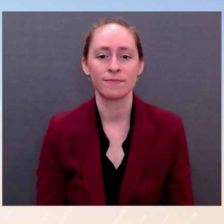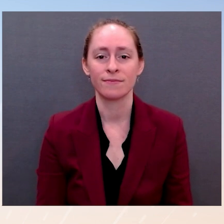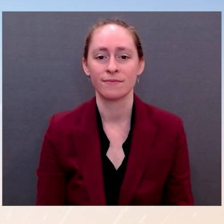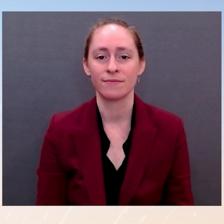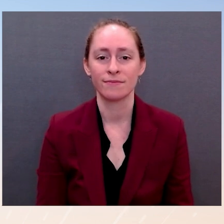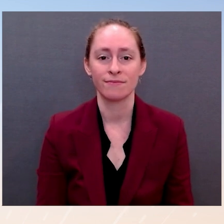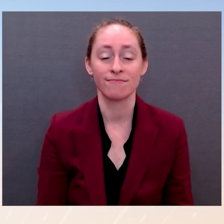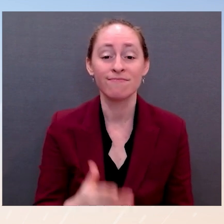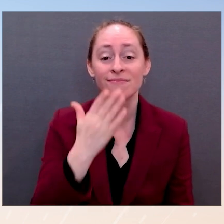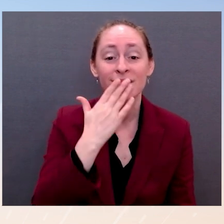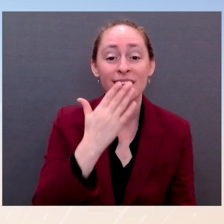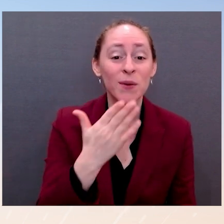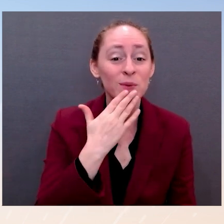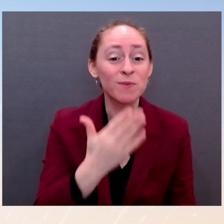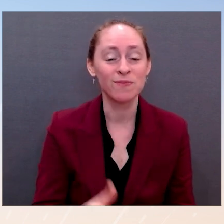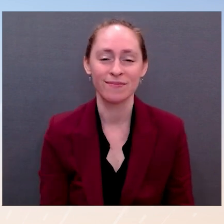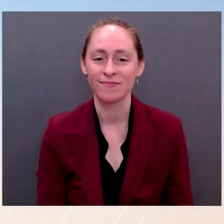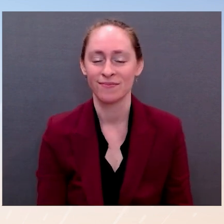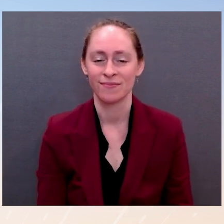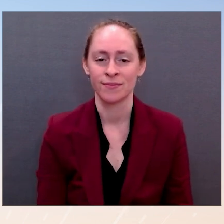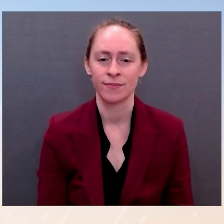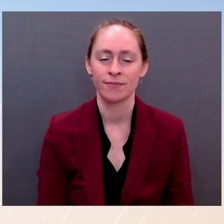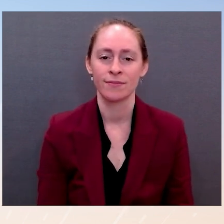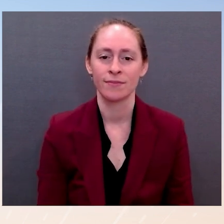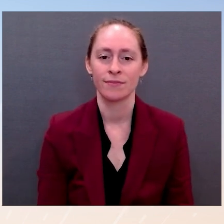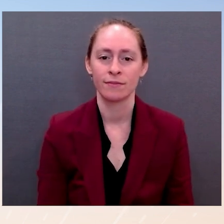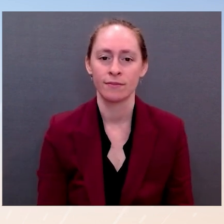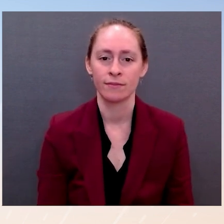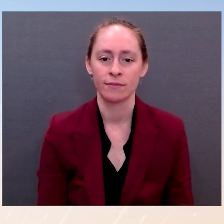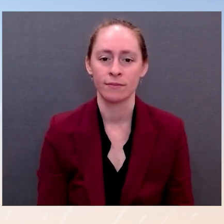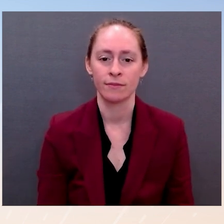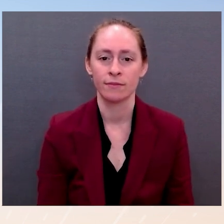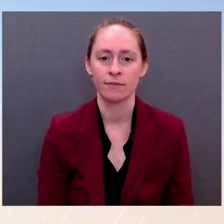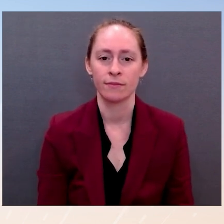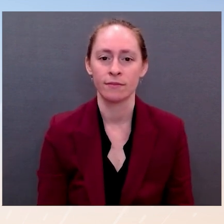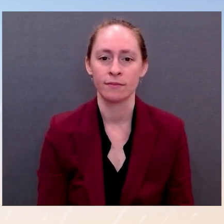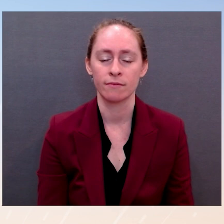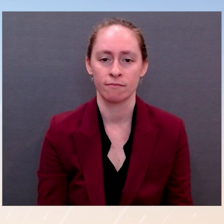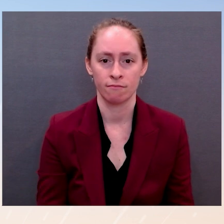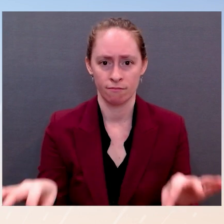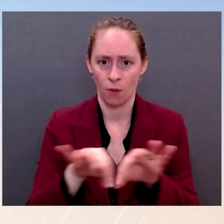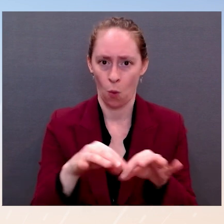Thank you again for not only standing on that wall to ensure that we all have access,